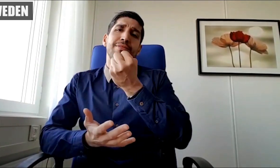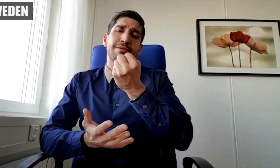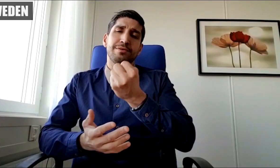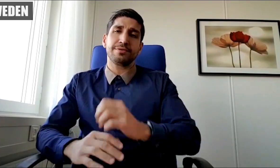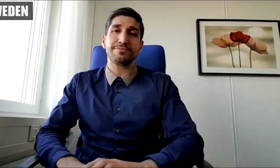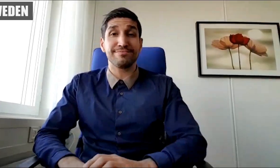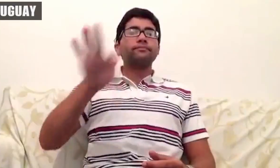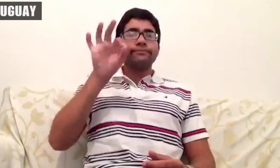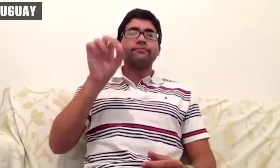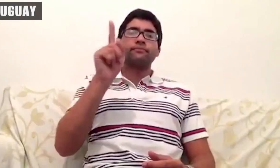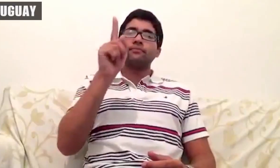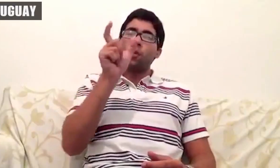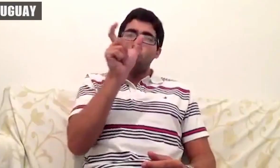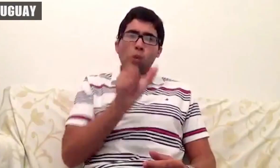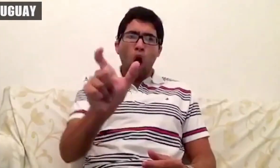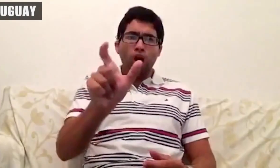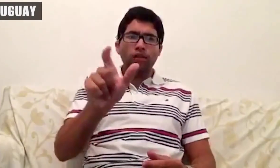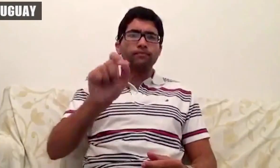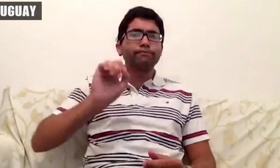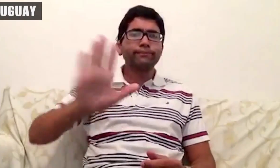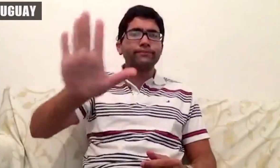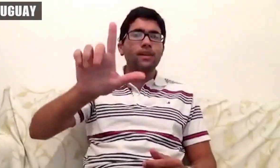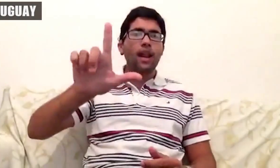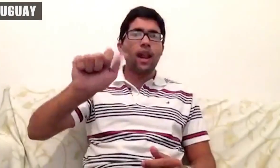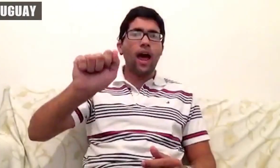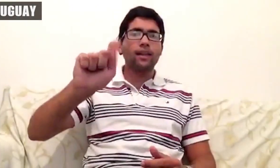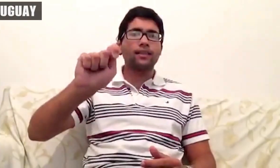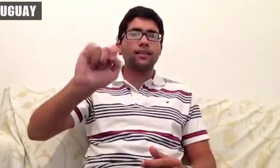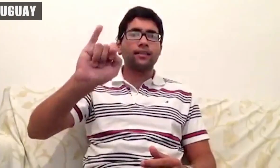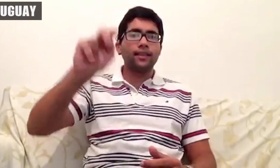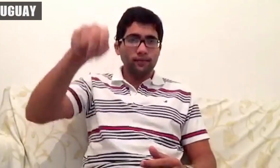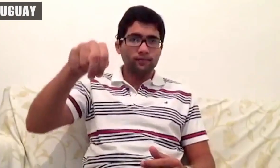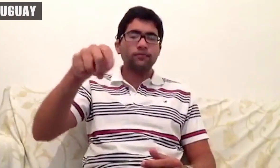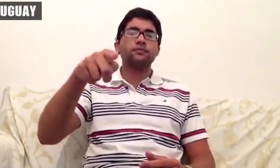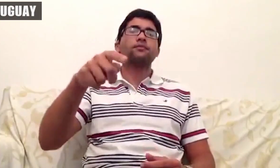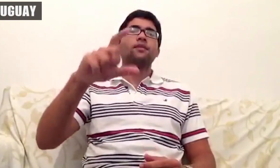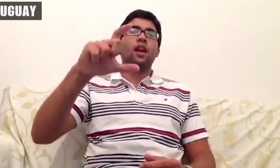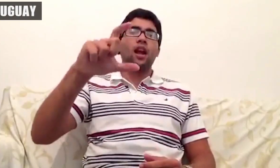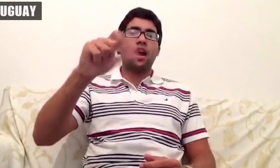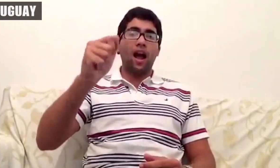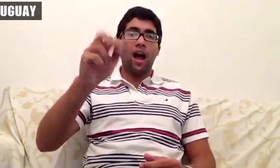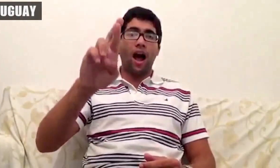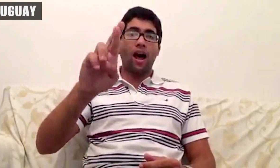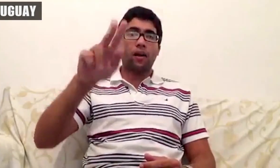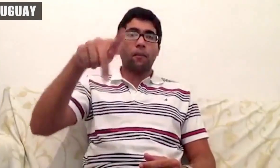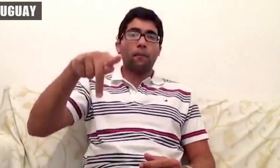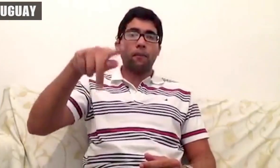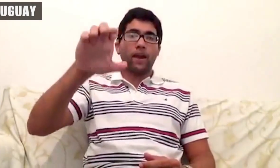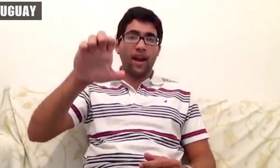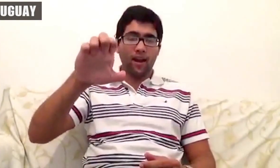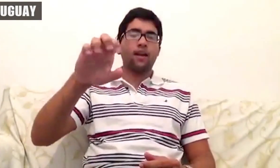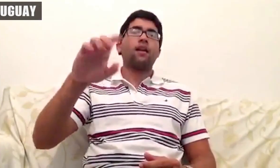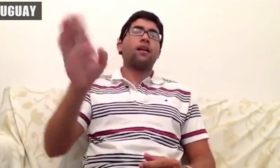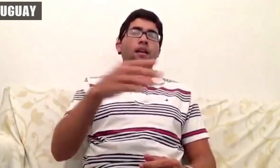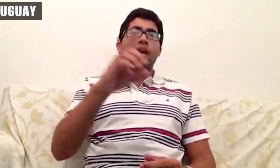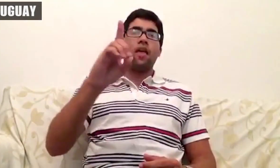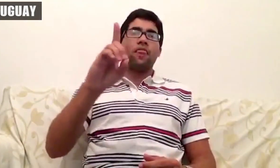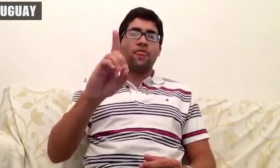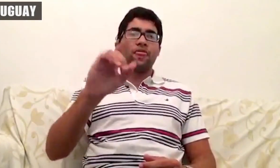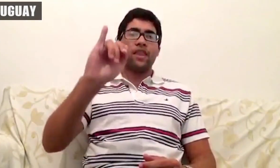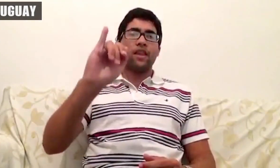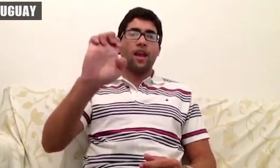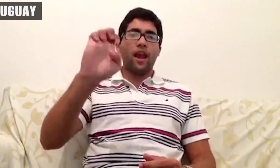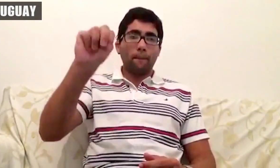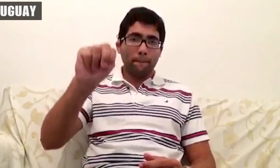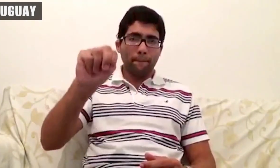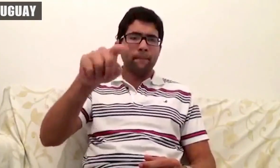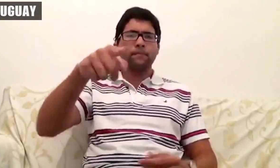Just like the latin saying "Carpe Diem"